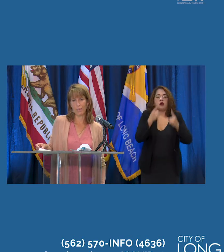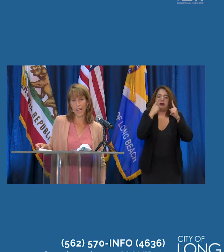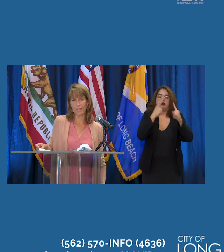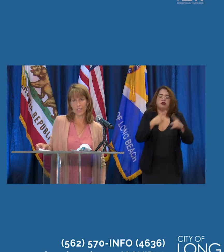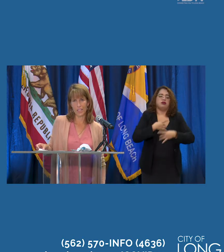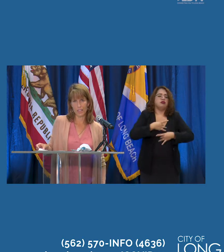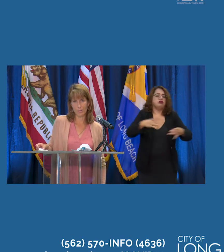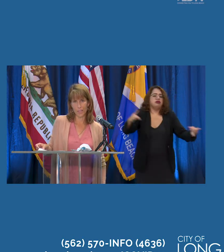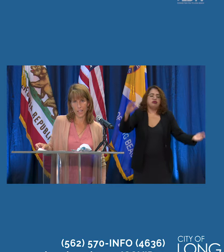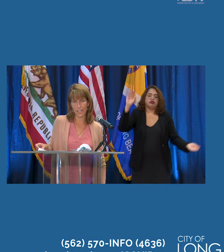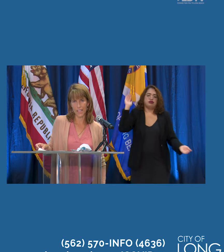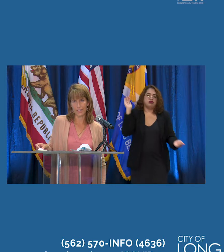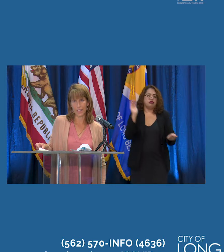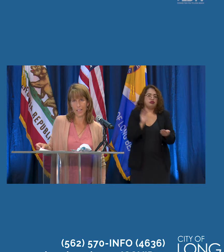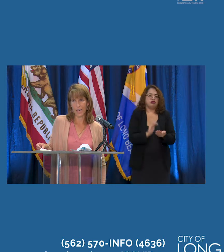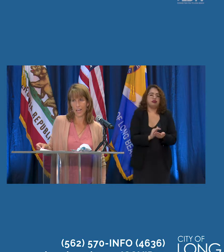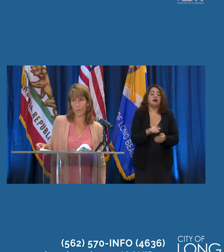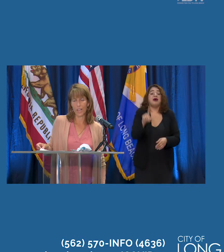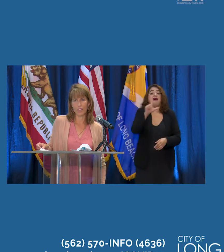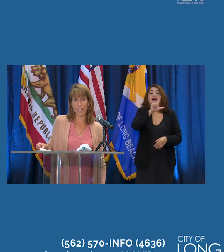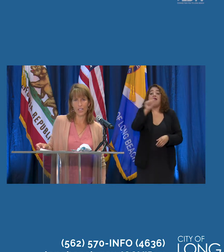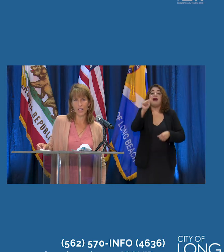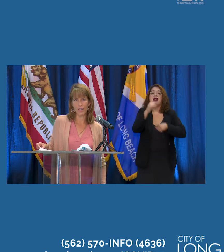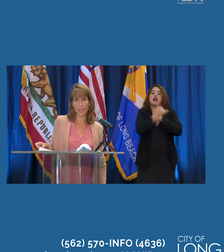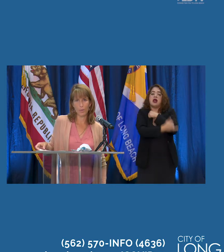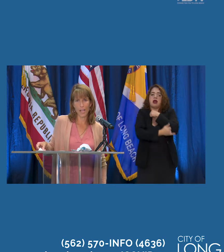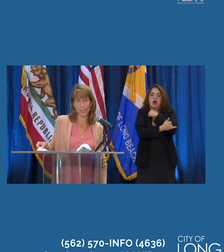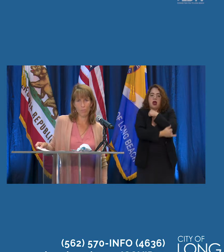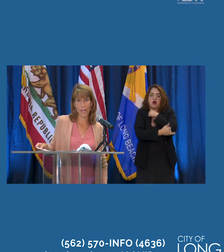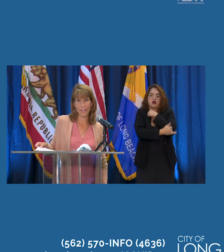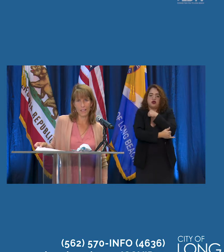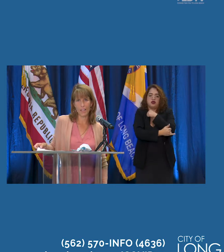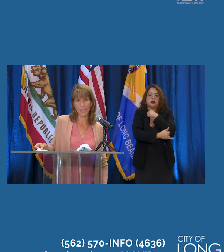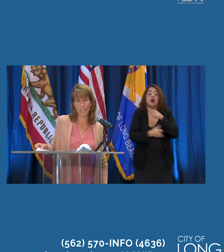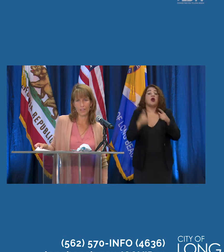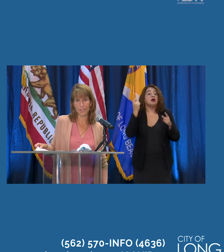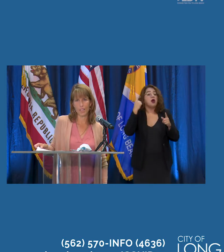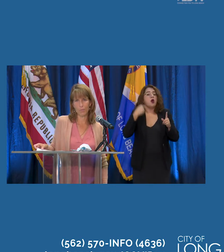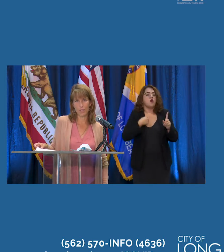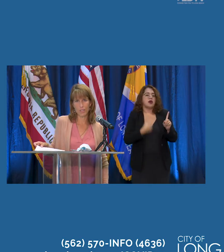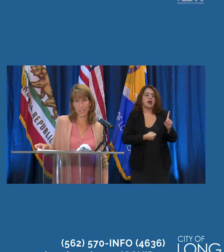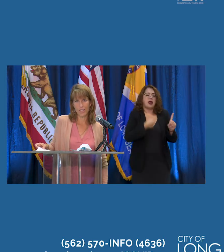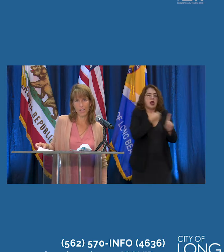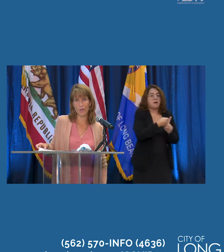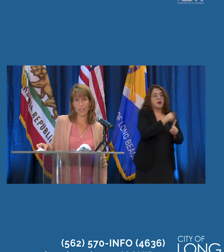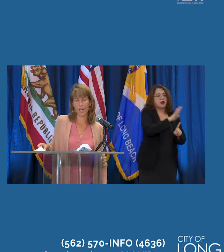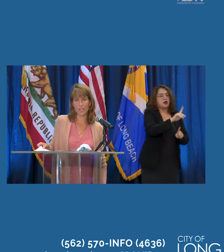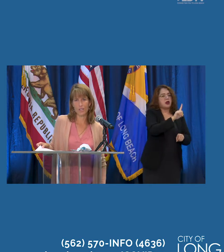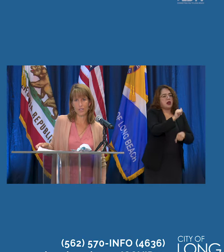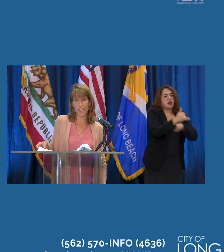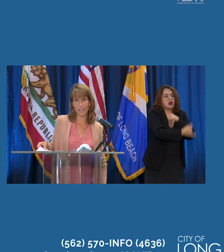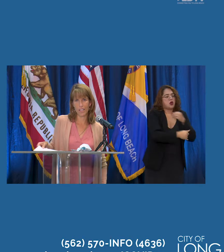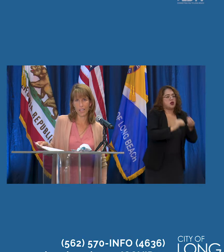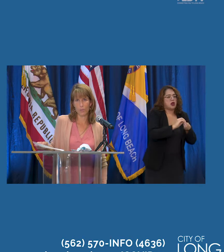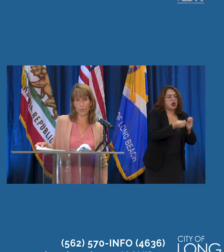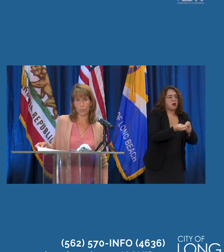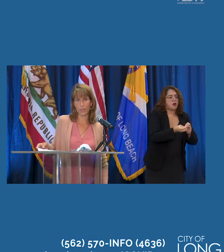out of a tier without the county, we are large enough that we have impact on the county's numbers. So as ours go down, it helps support